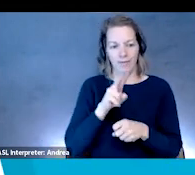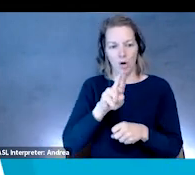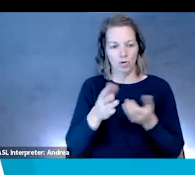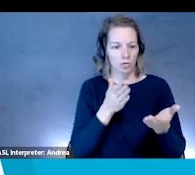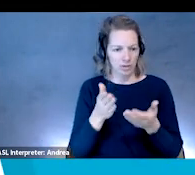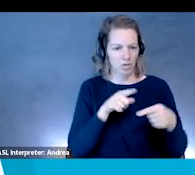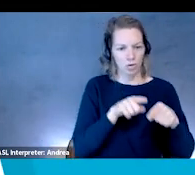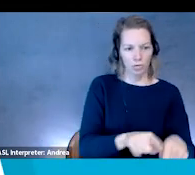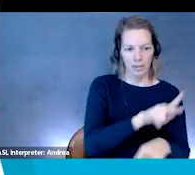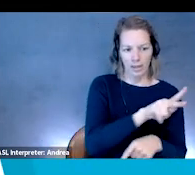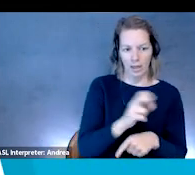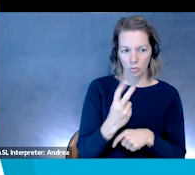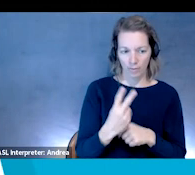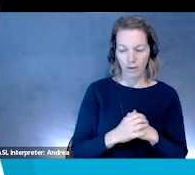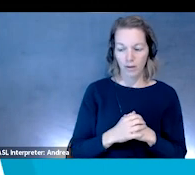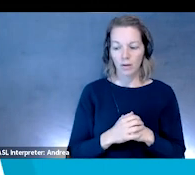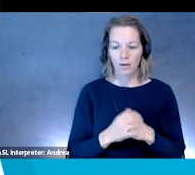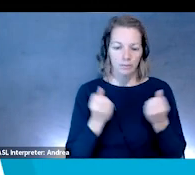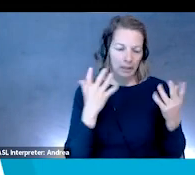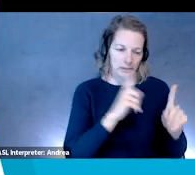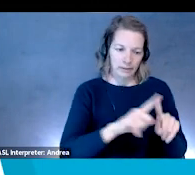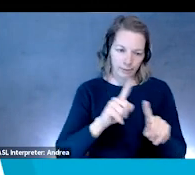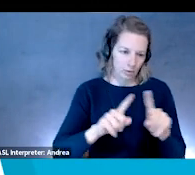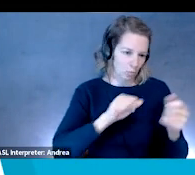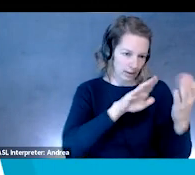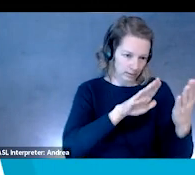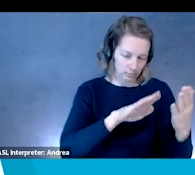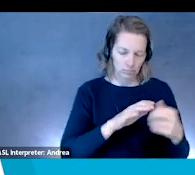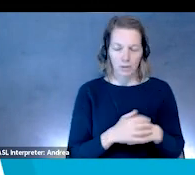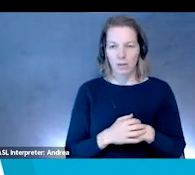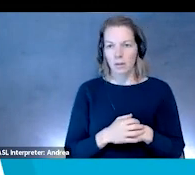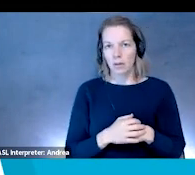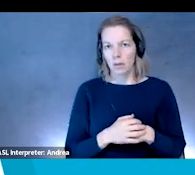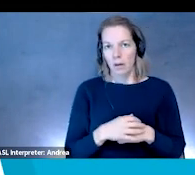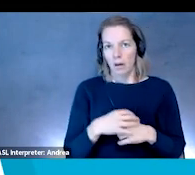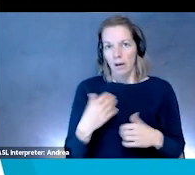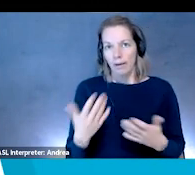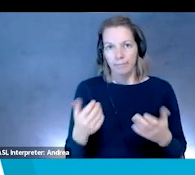PROVIDE INFORMATION, AND ADVICE TO HELP DRS CUSTOMERS AND POTENTIAL APPLICANTS IN ACCESSING THE SERVICES WHILE THEY ARE